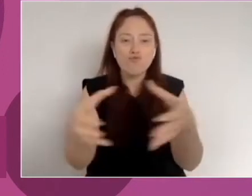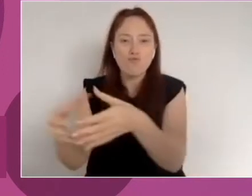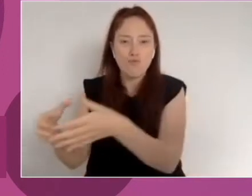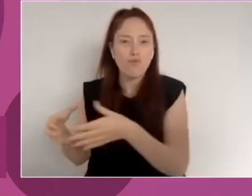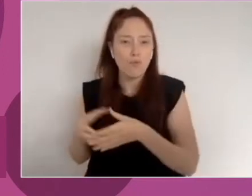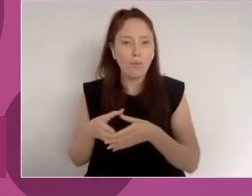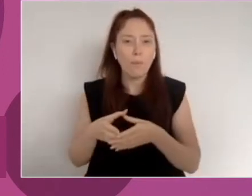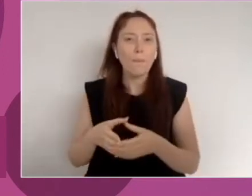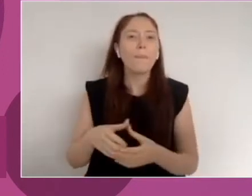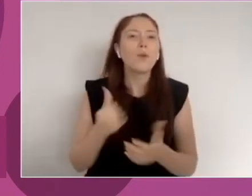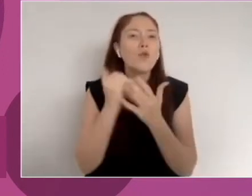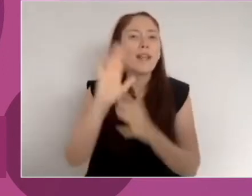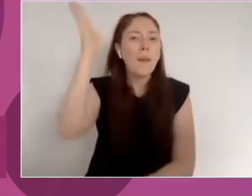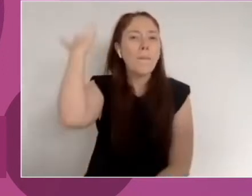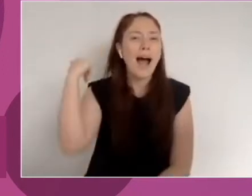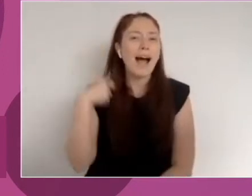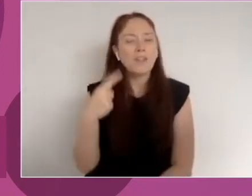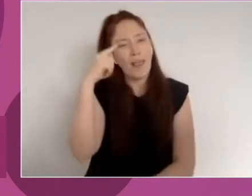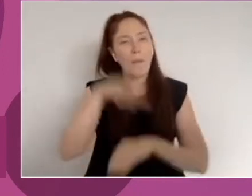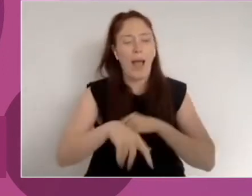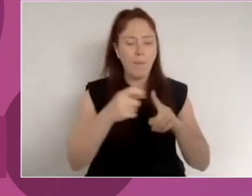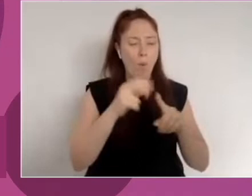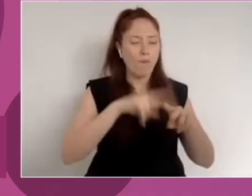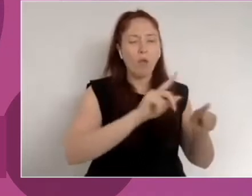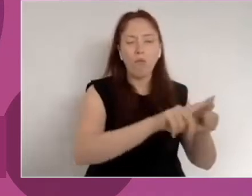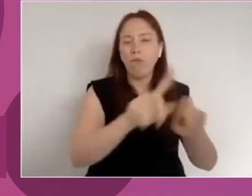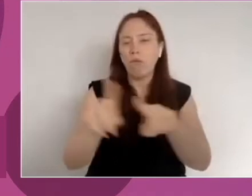seen - how can we get all of the different portfolios of say the Commonwealth Government